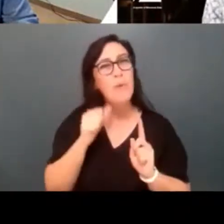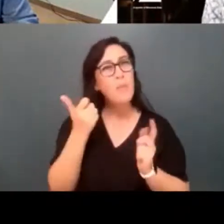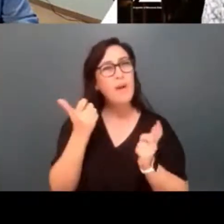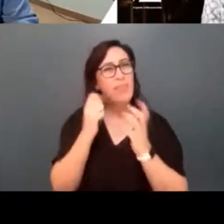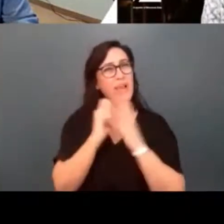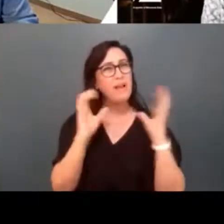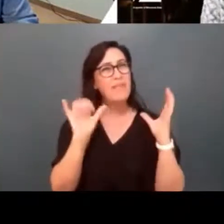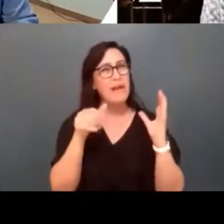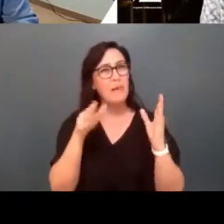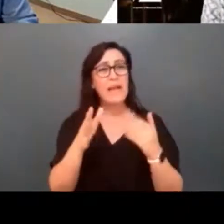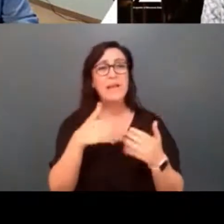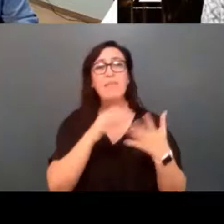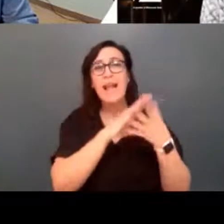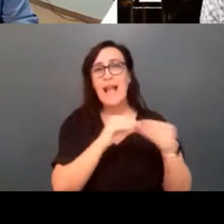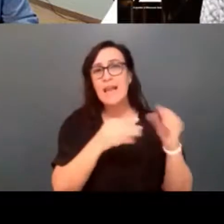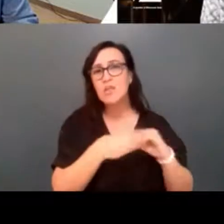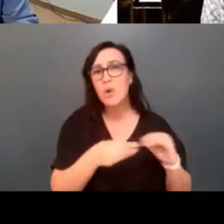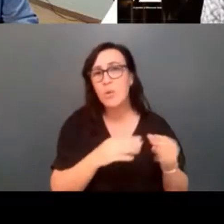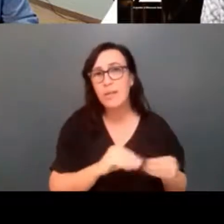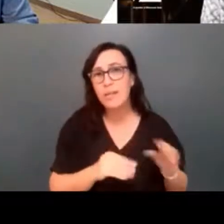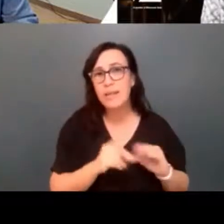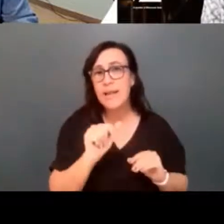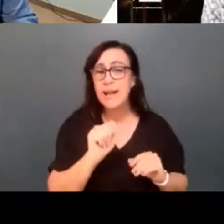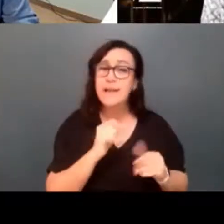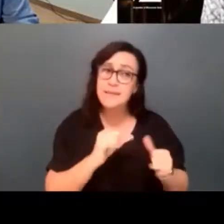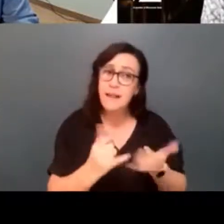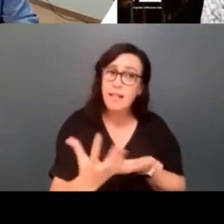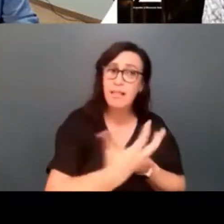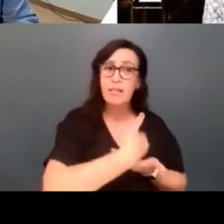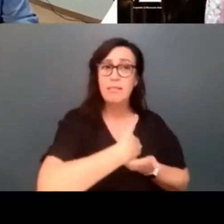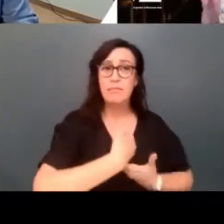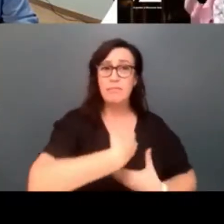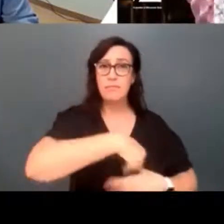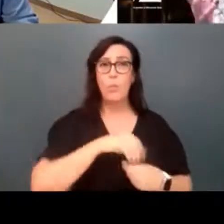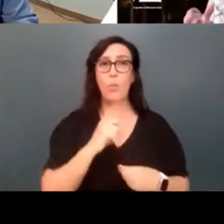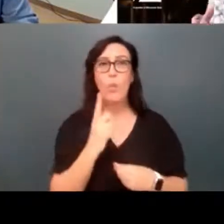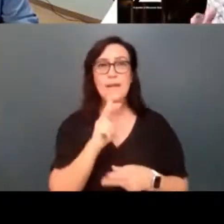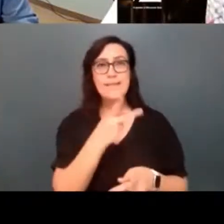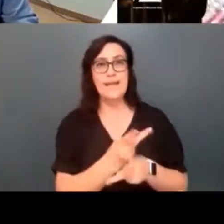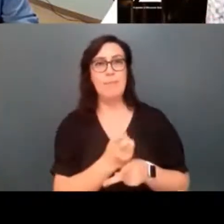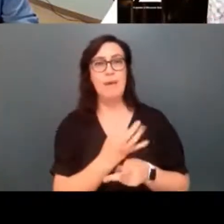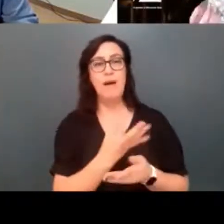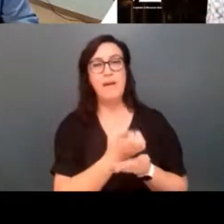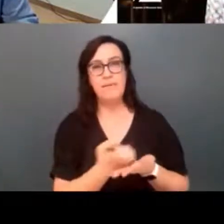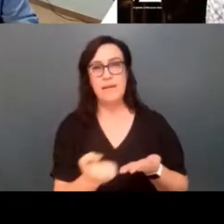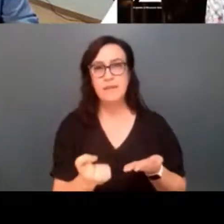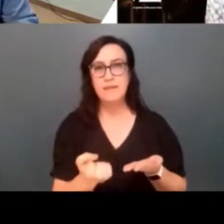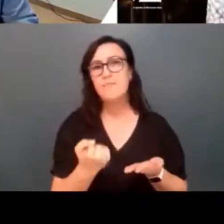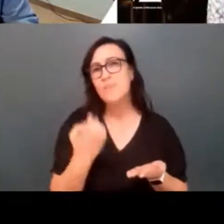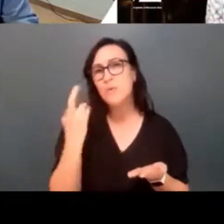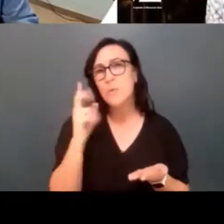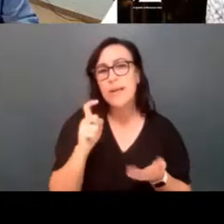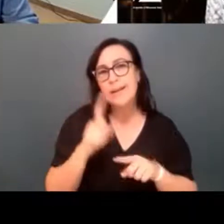still a type of evidence, right? It's one type. That's why we need many different points of data of many different types in